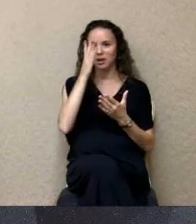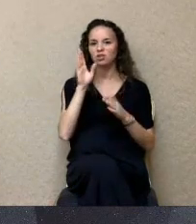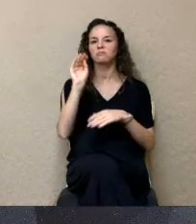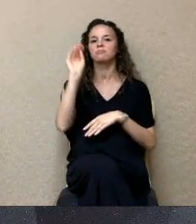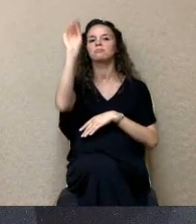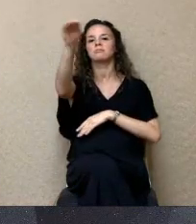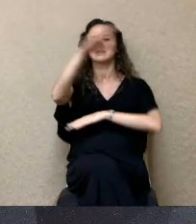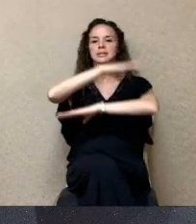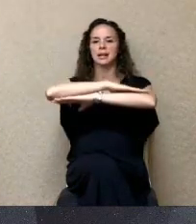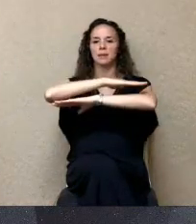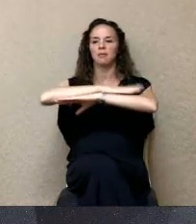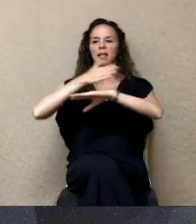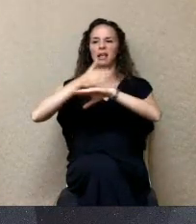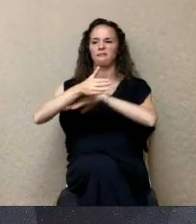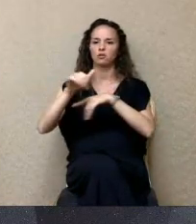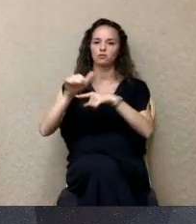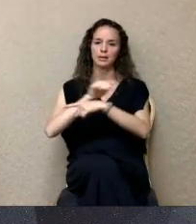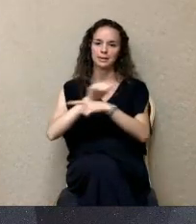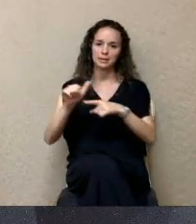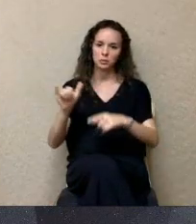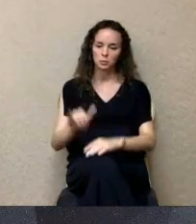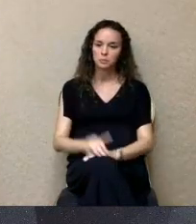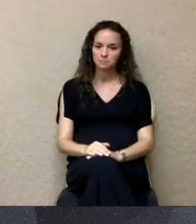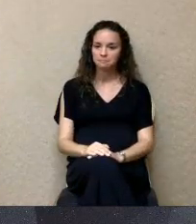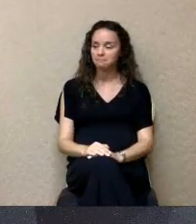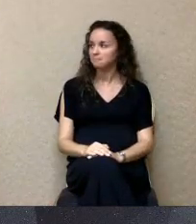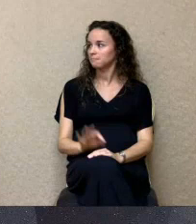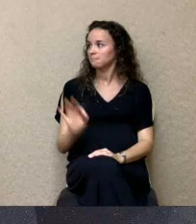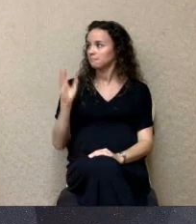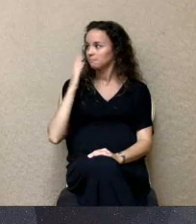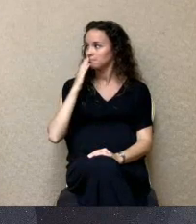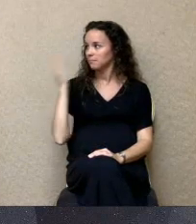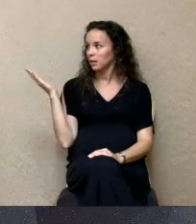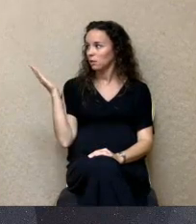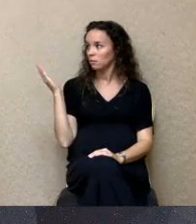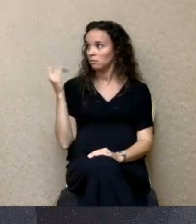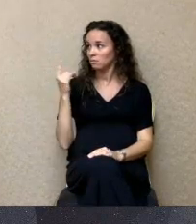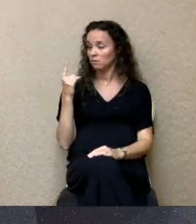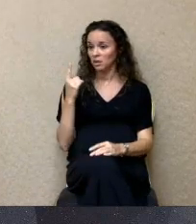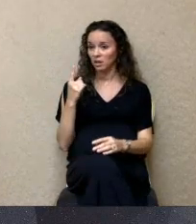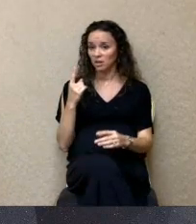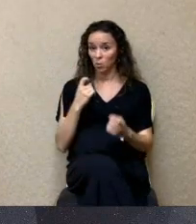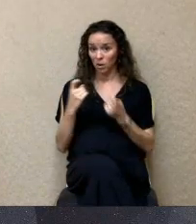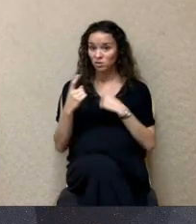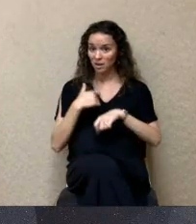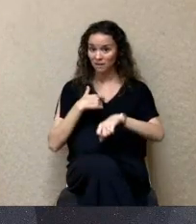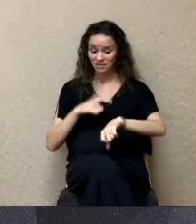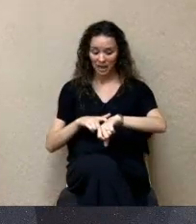after our training, too. Great, thank you. Questions? Yeah, we have time.